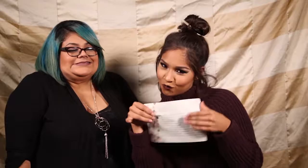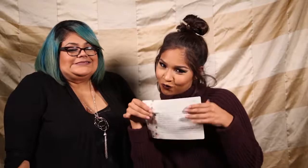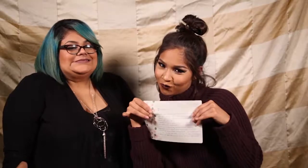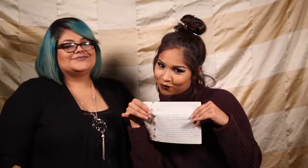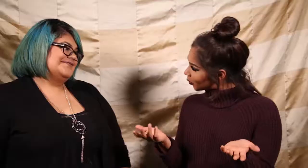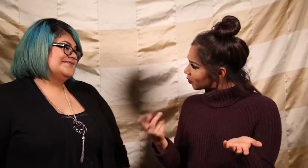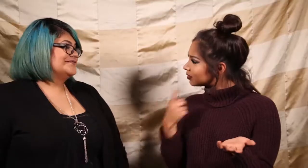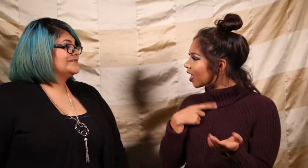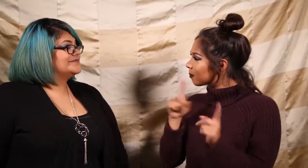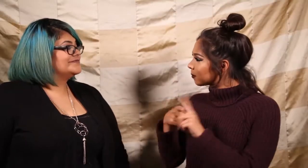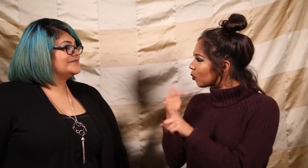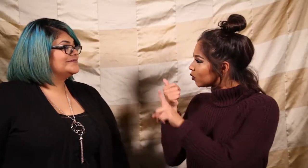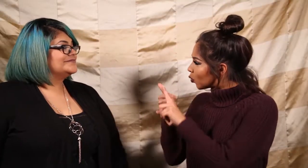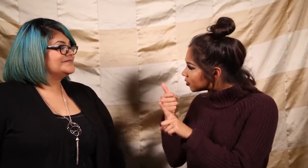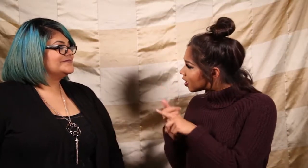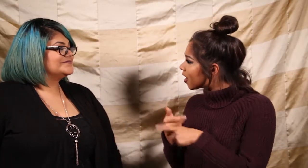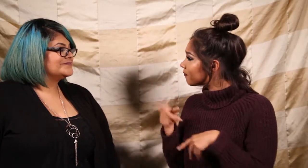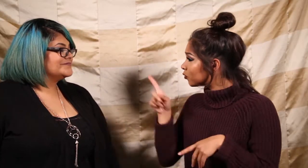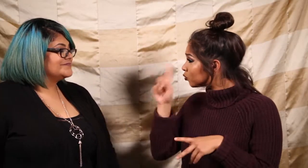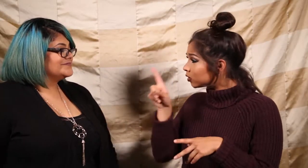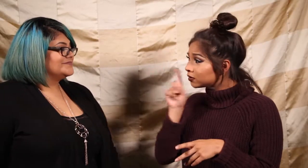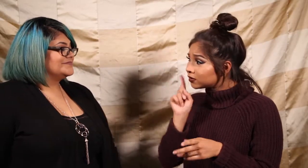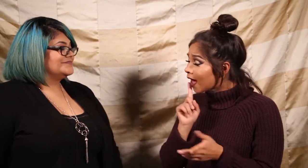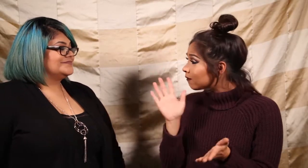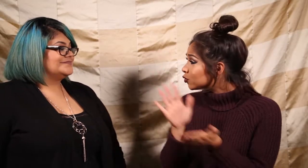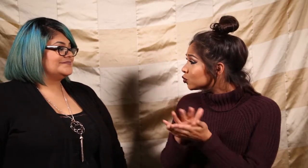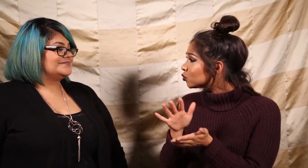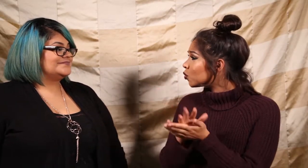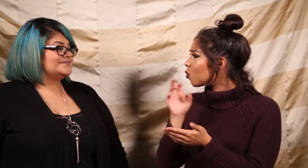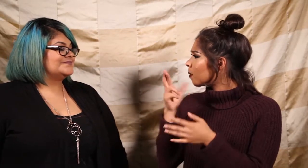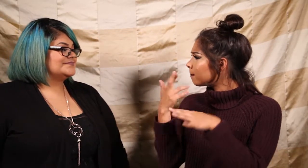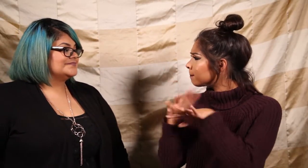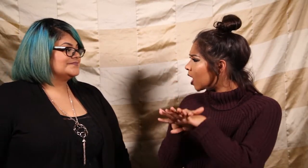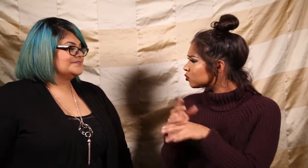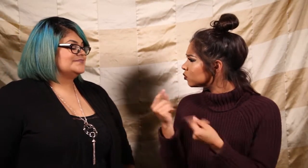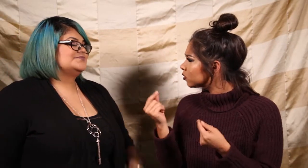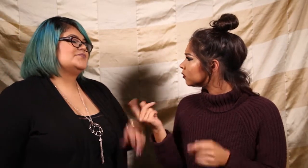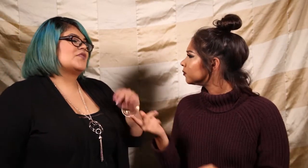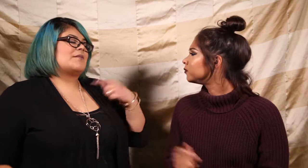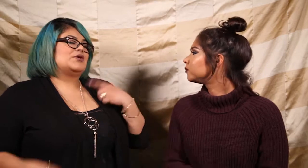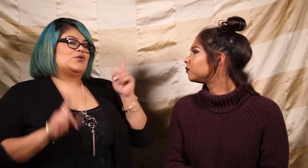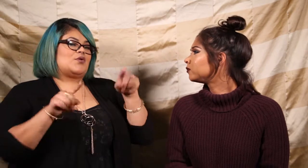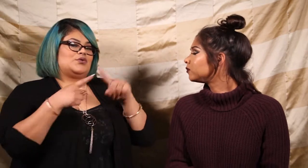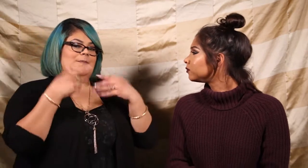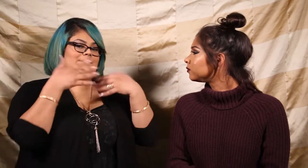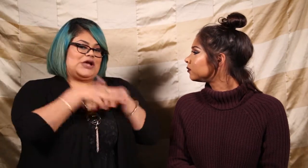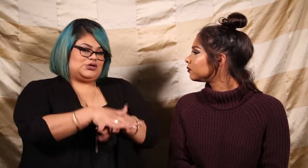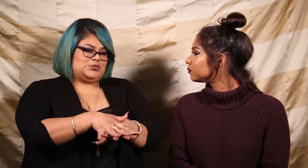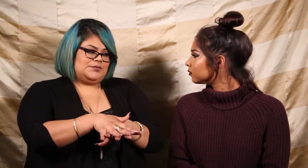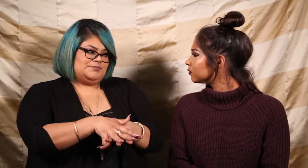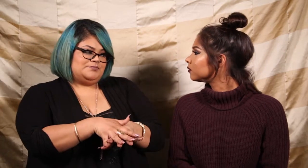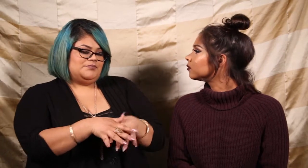tell me about yourself.. did you went to deaf school? Mainstream school? i went to maninstream school